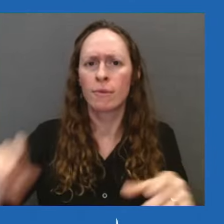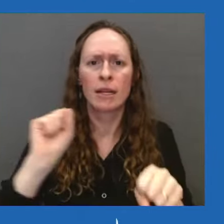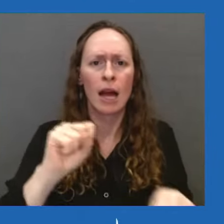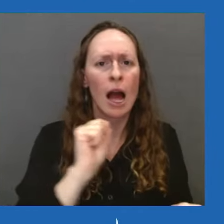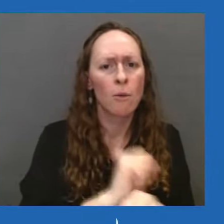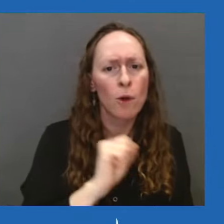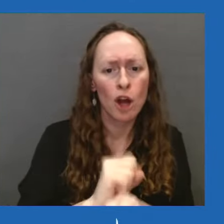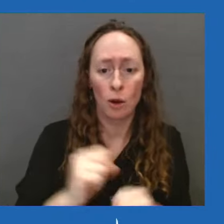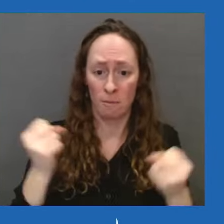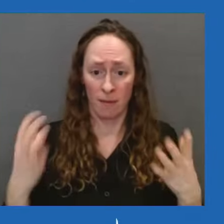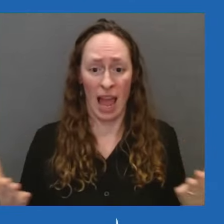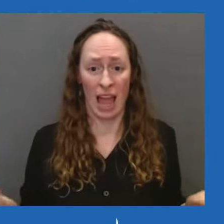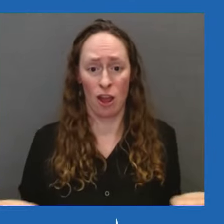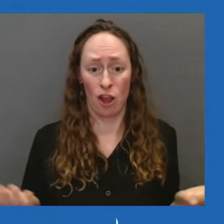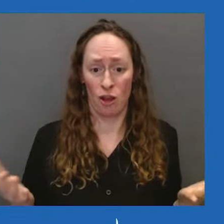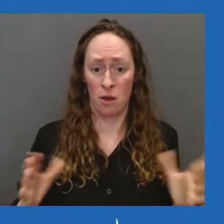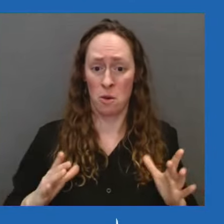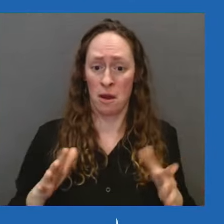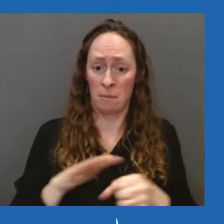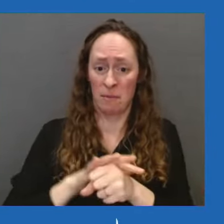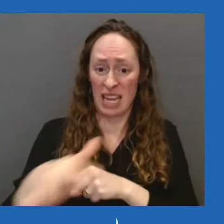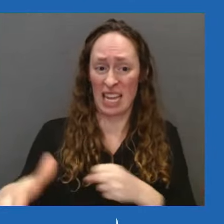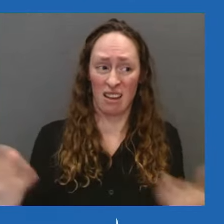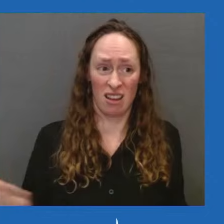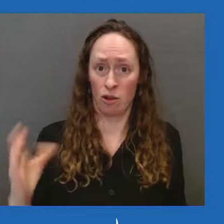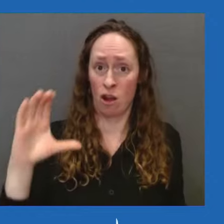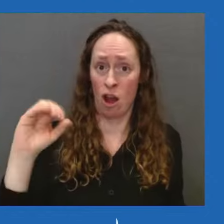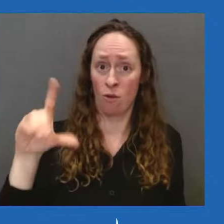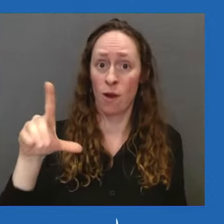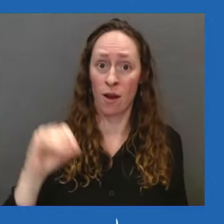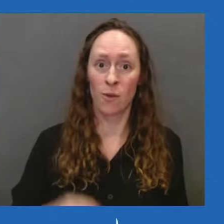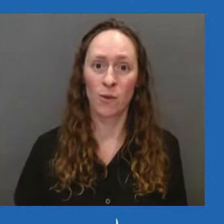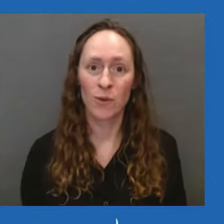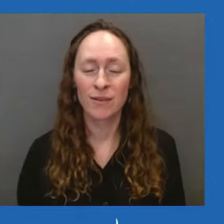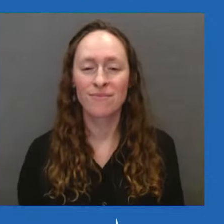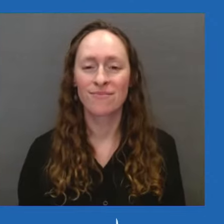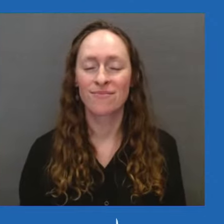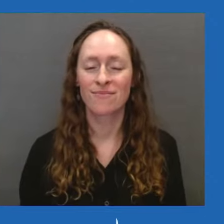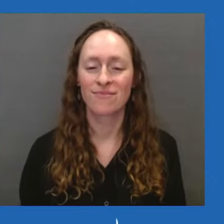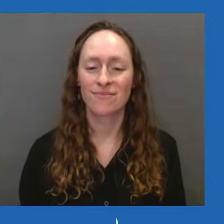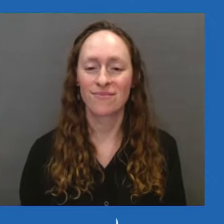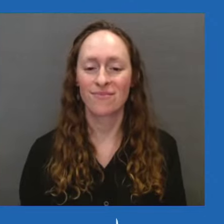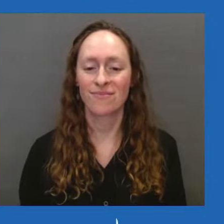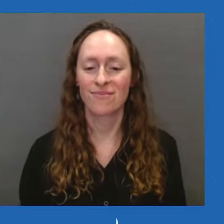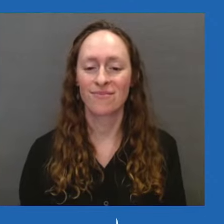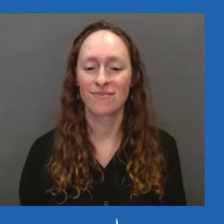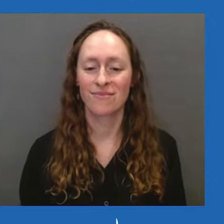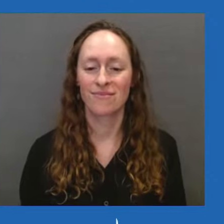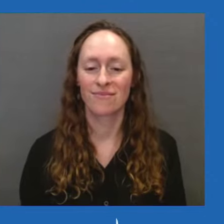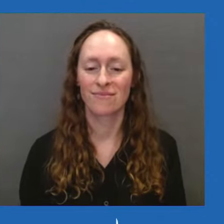We've created close to -- remember we were told we're not going to be the manufacturing capital of the world? How can we be the manufacturing capital of the world again?